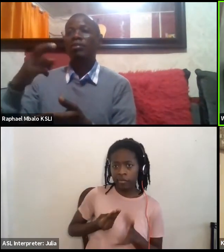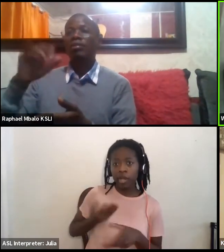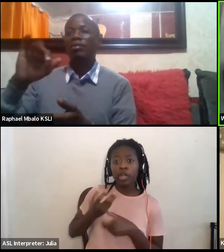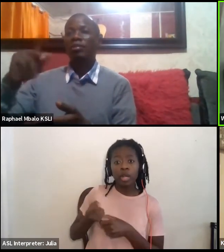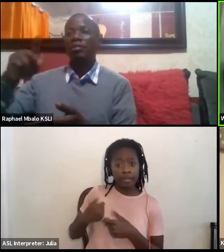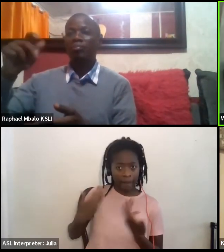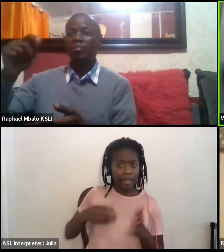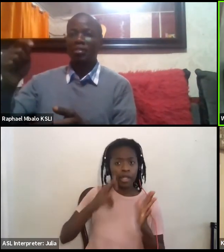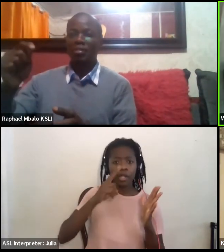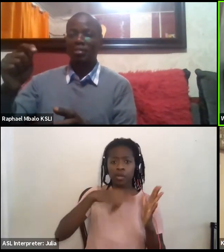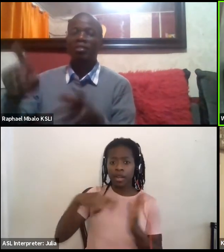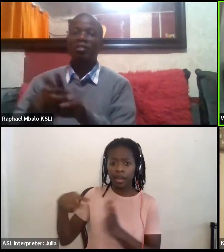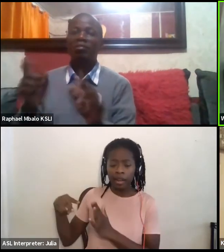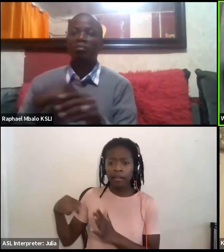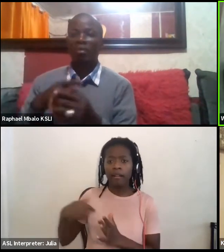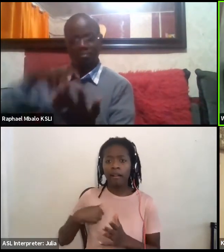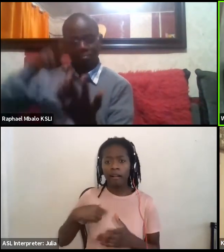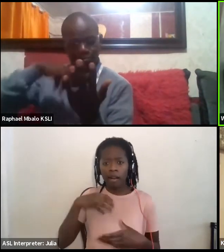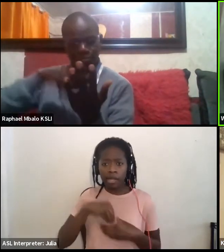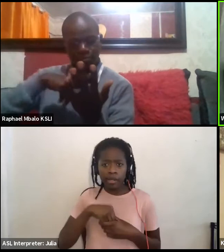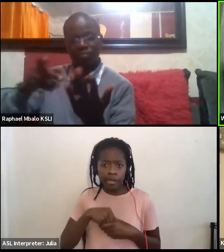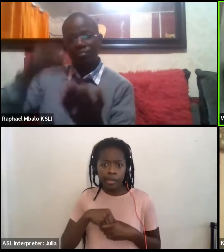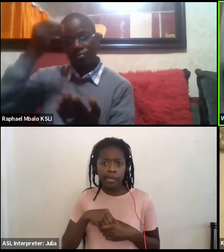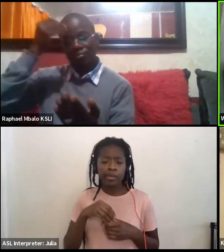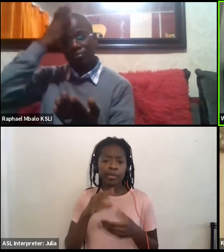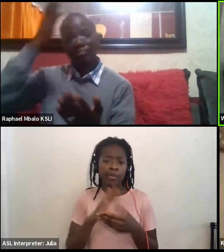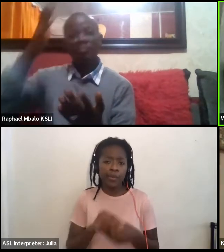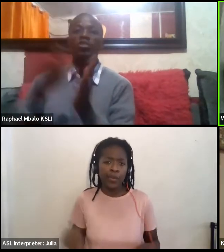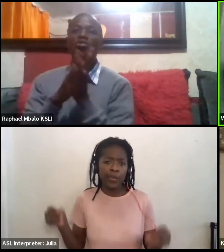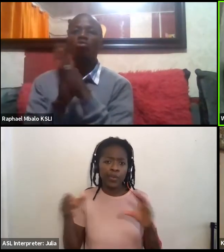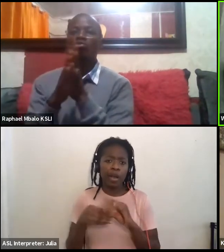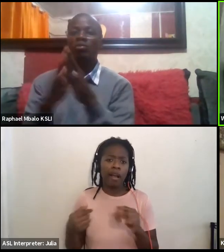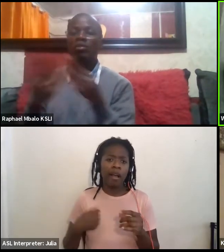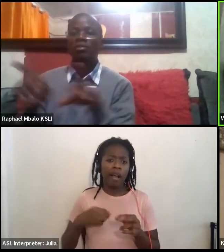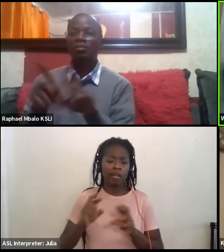I've internalized the story and I am ready to hold it down.